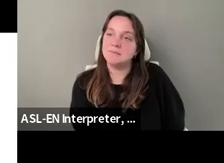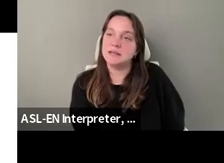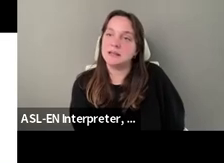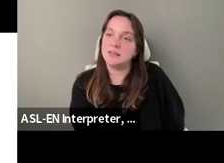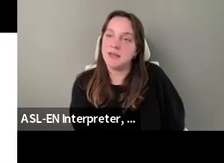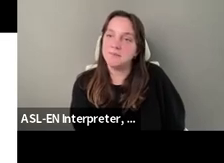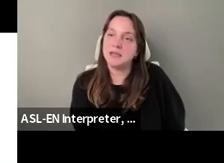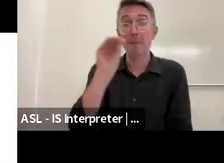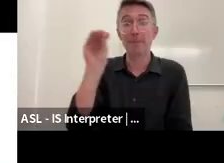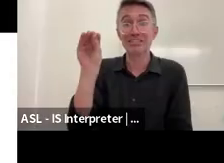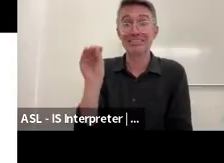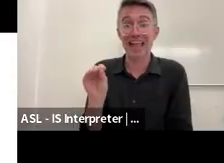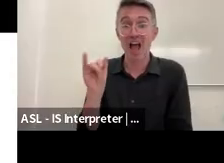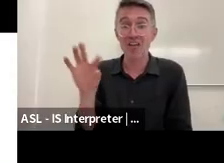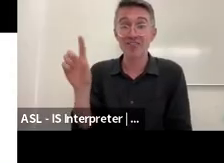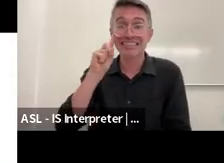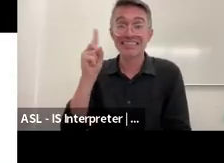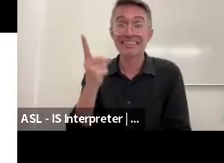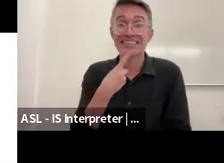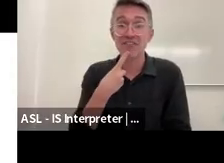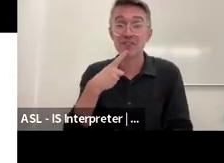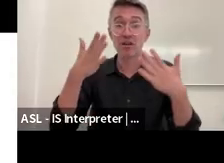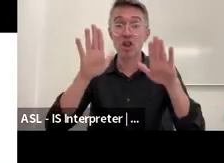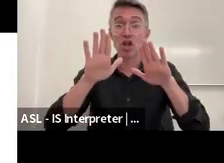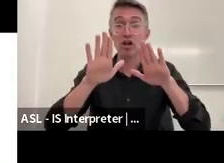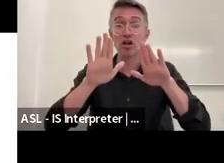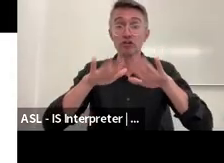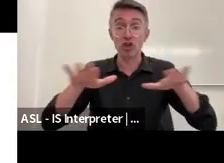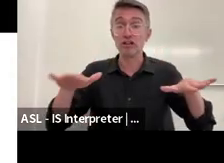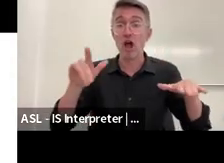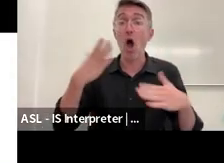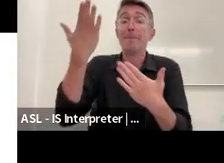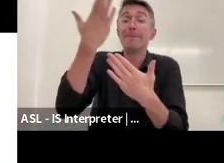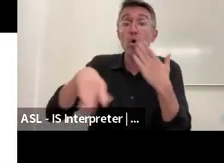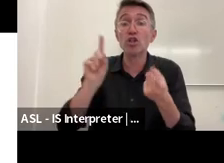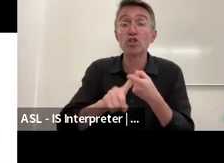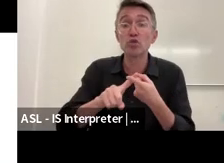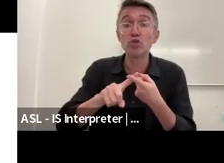in sign language. And what we see